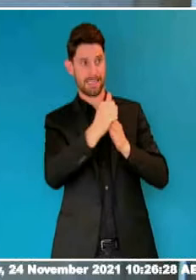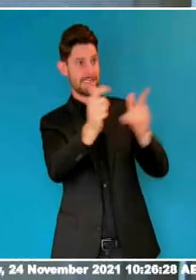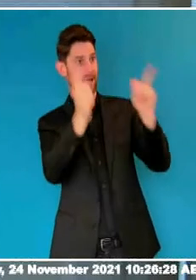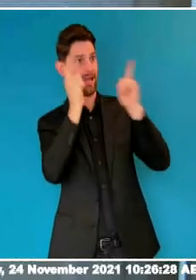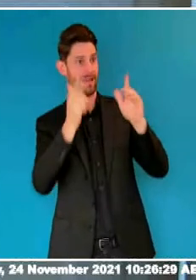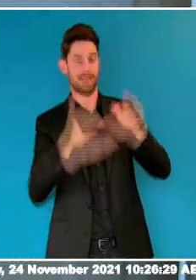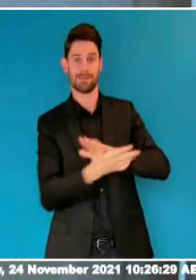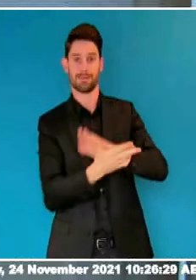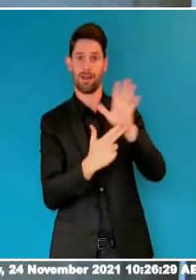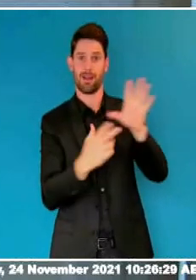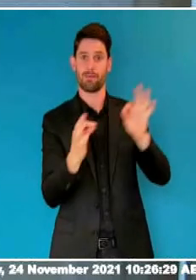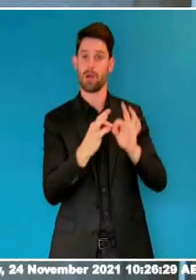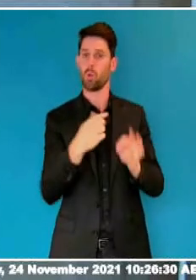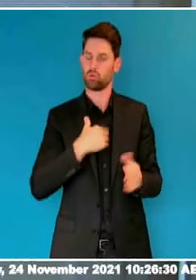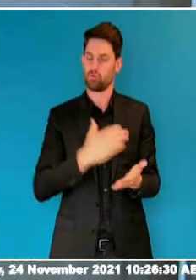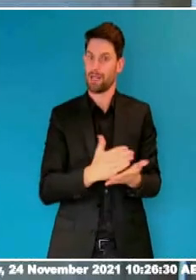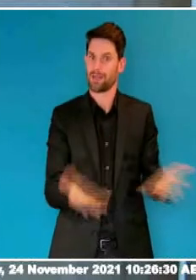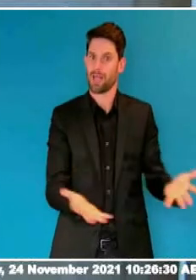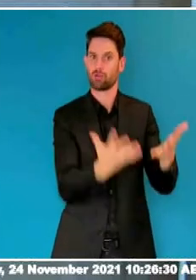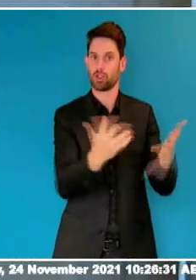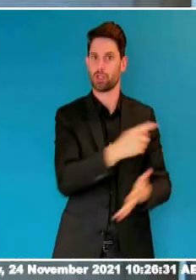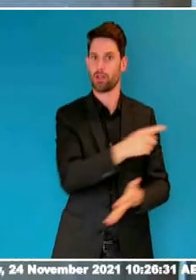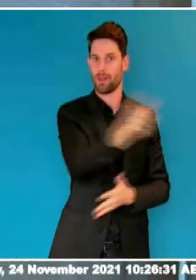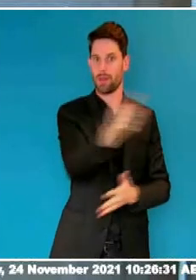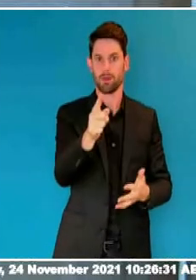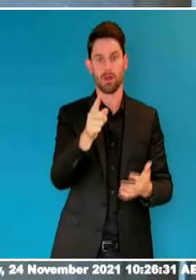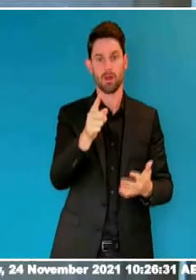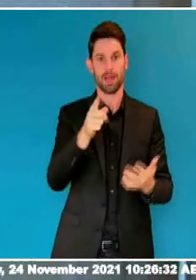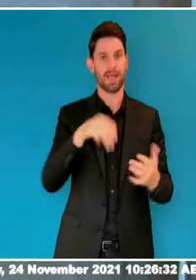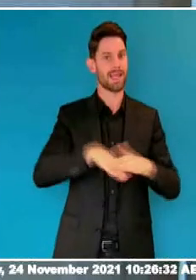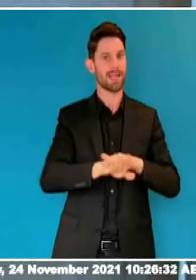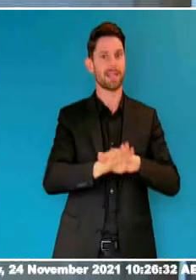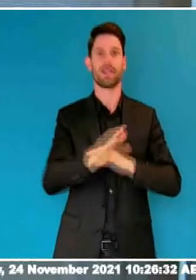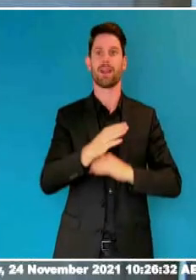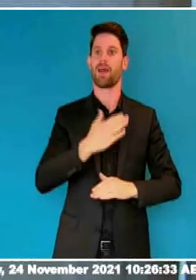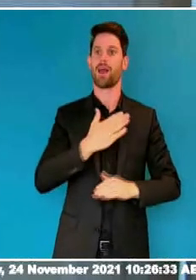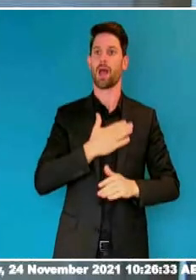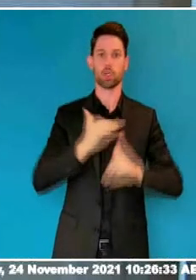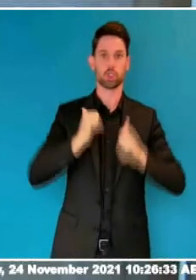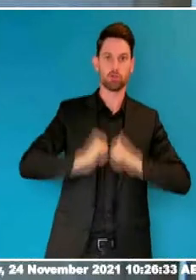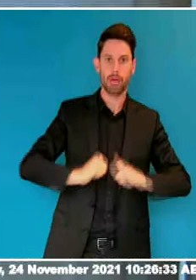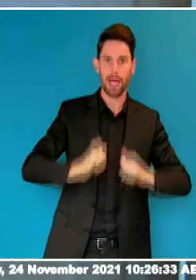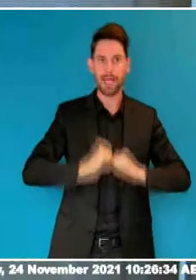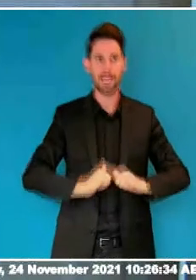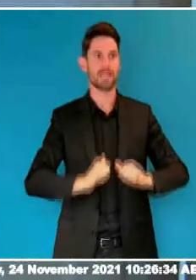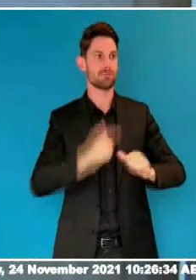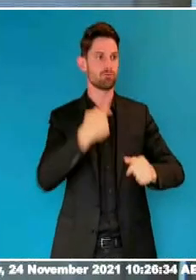We do actually encourage our leaders through all our leadership training, as well as our